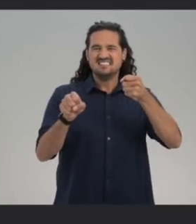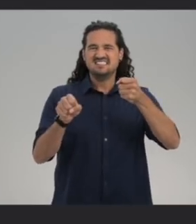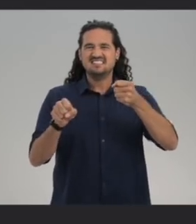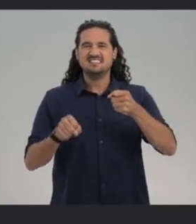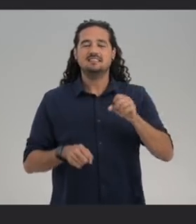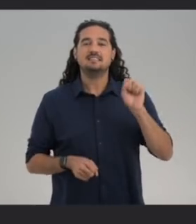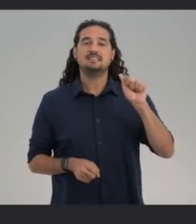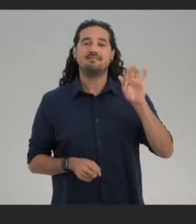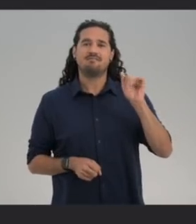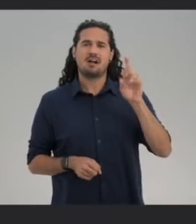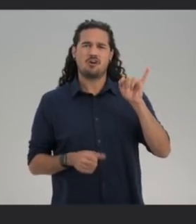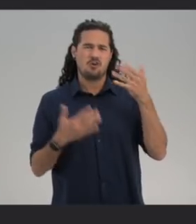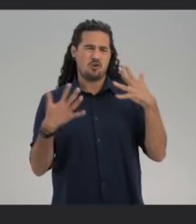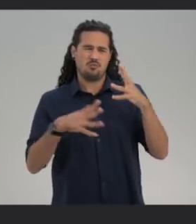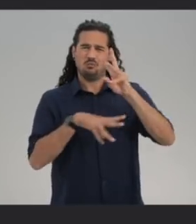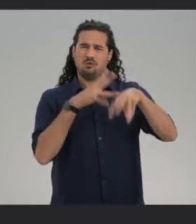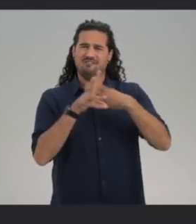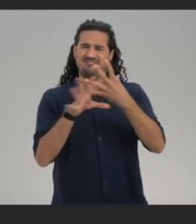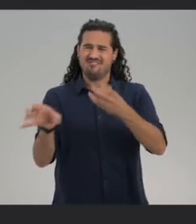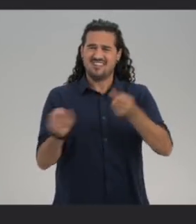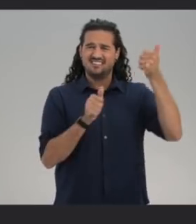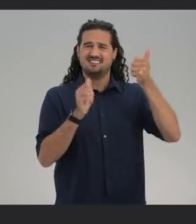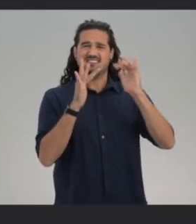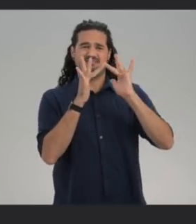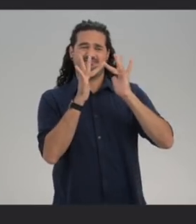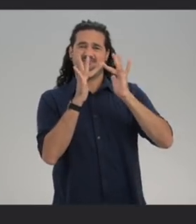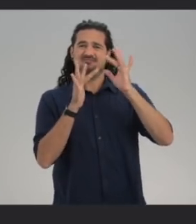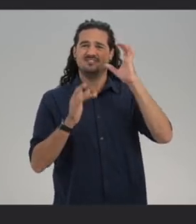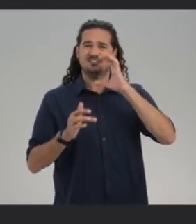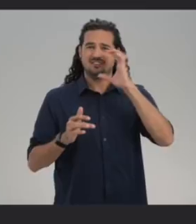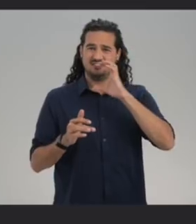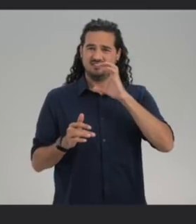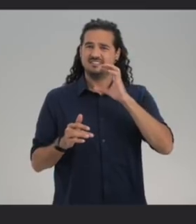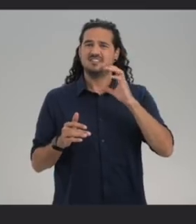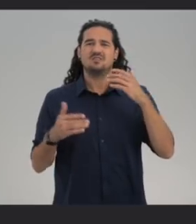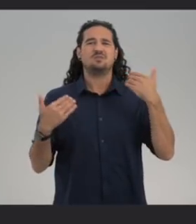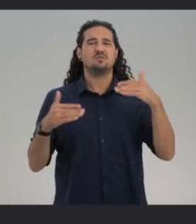And Safari, which is already the world's fastest browser, really shines on Apple Silicon.